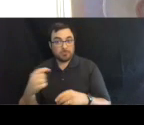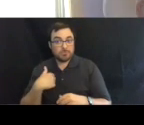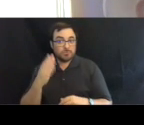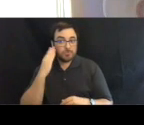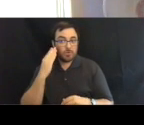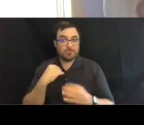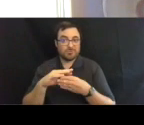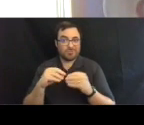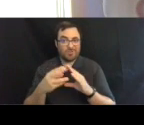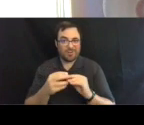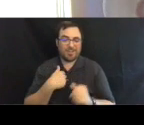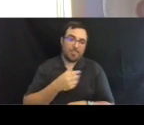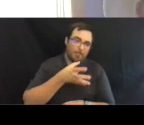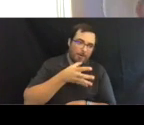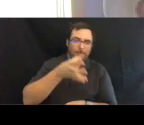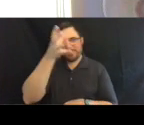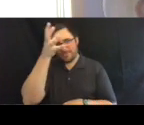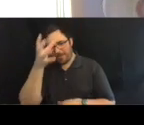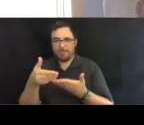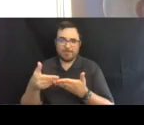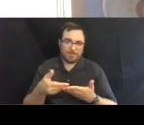We've talked about how we add theory of mind